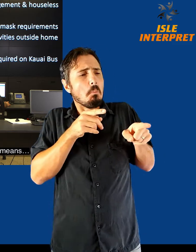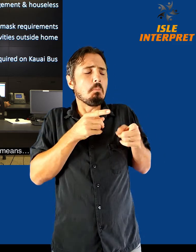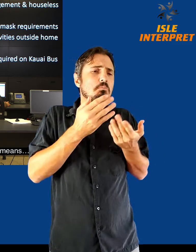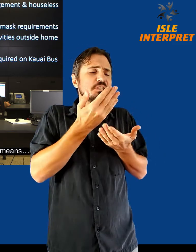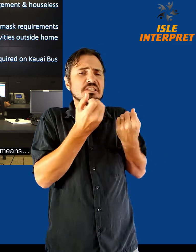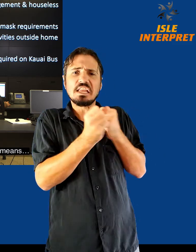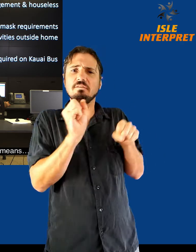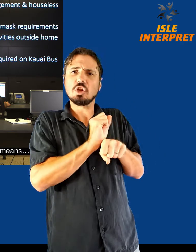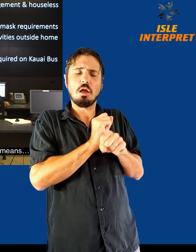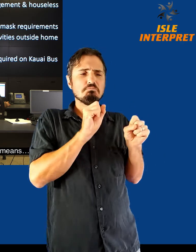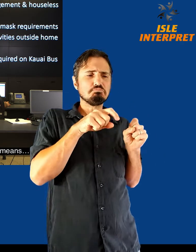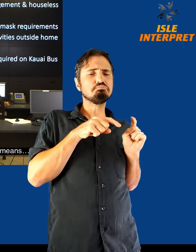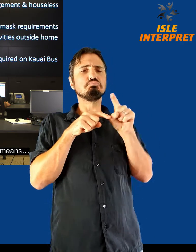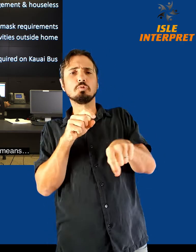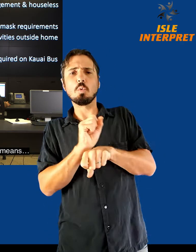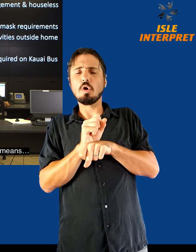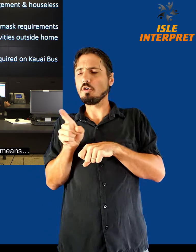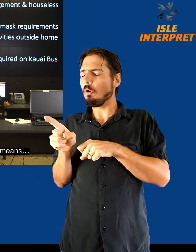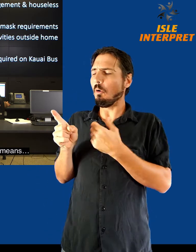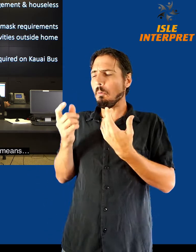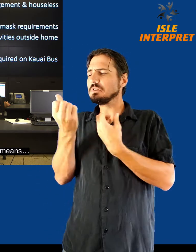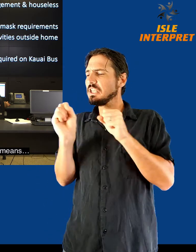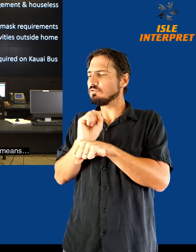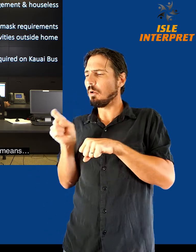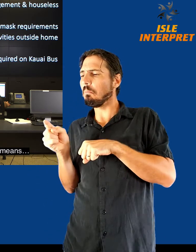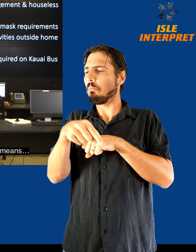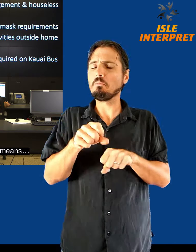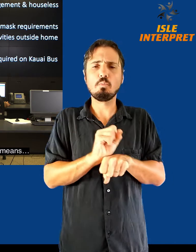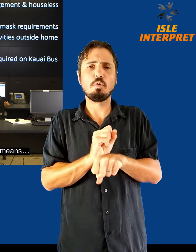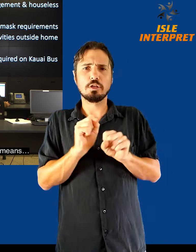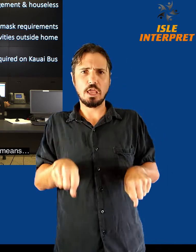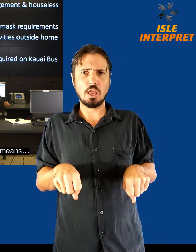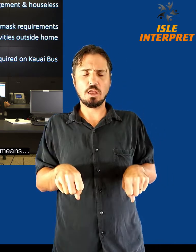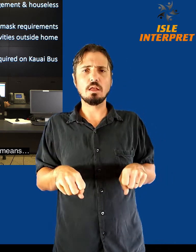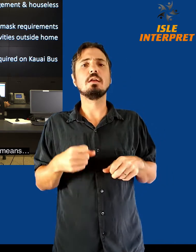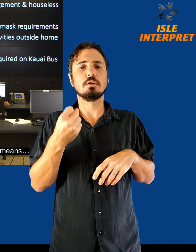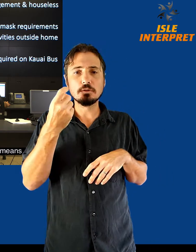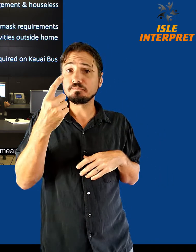But in order to do this, we MUST keep the risk of exposure low. That means…